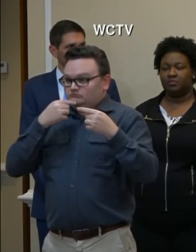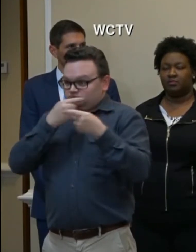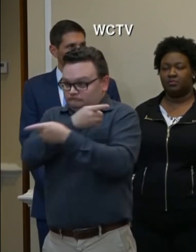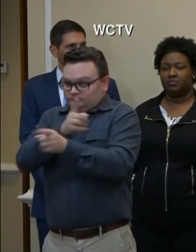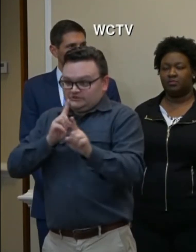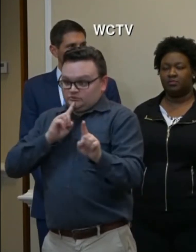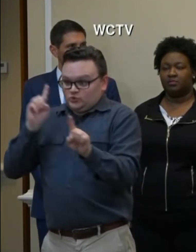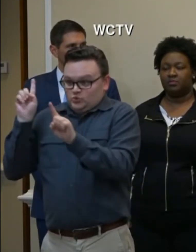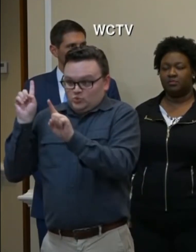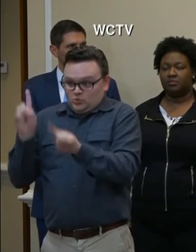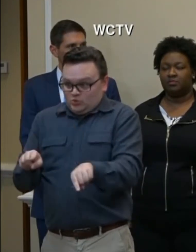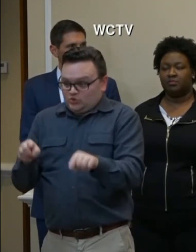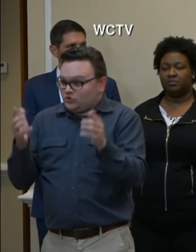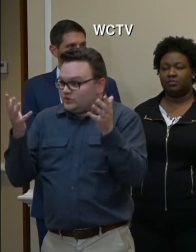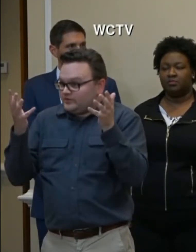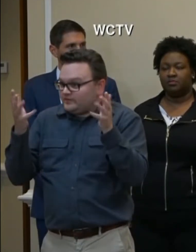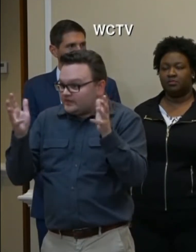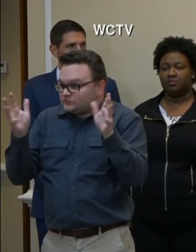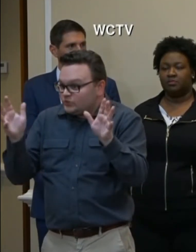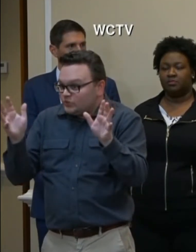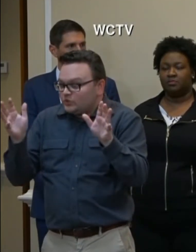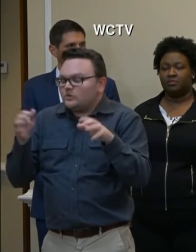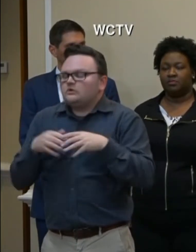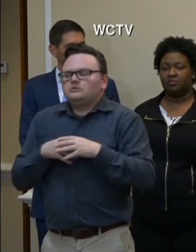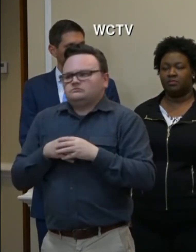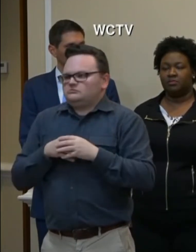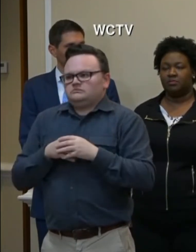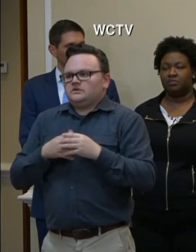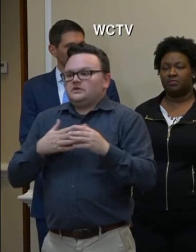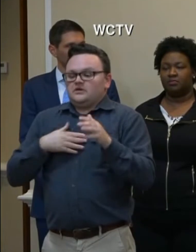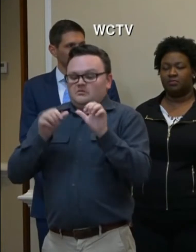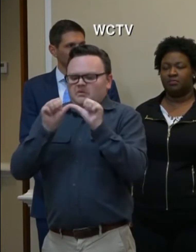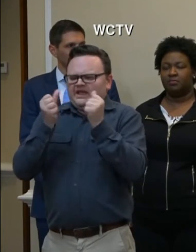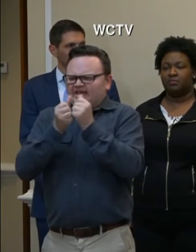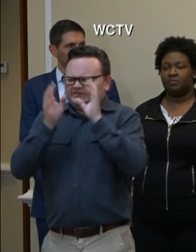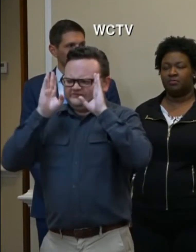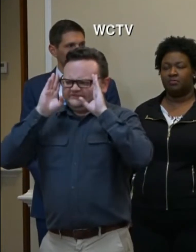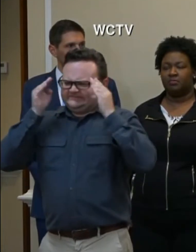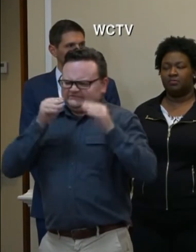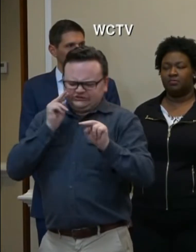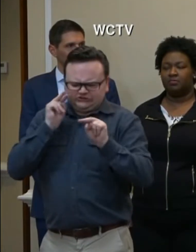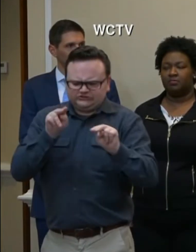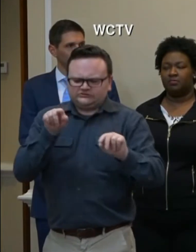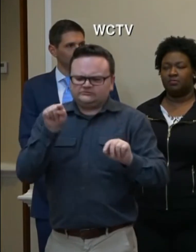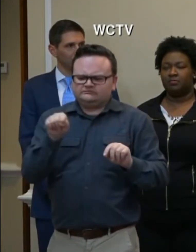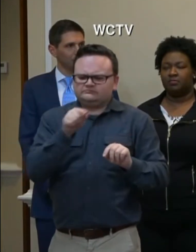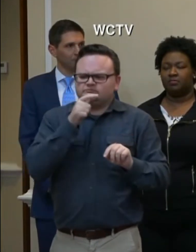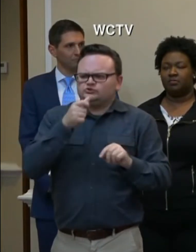laser beam focus on those who are most at risk for infections and we remain in